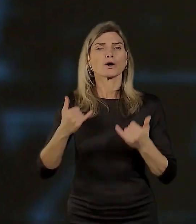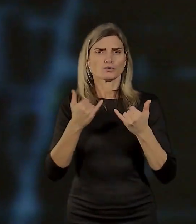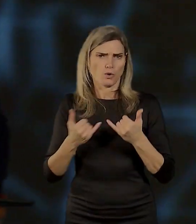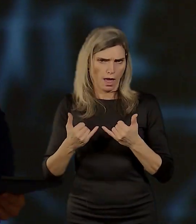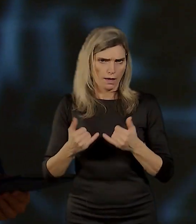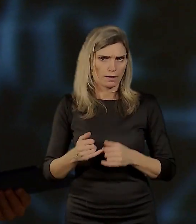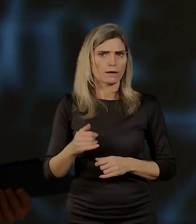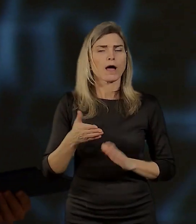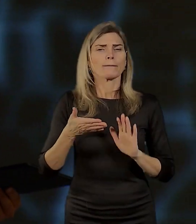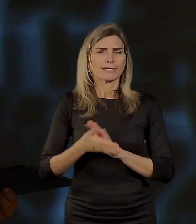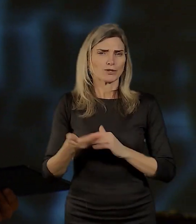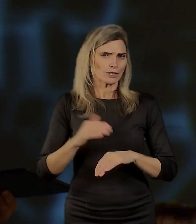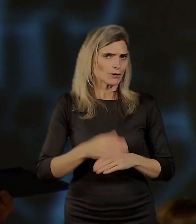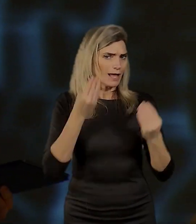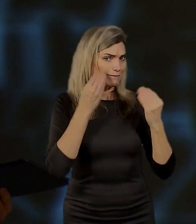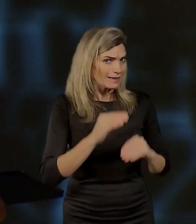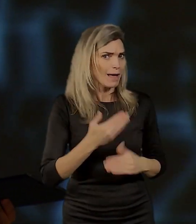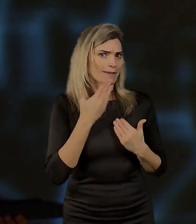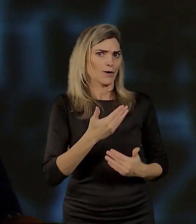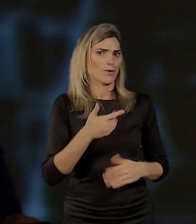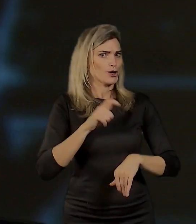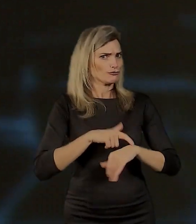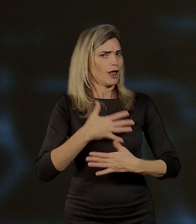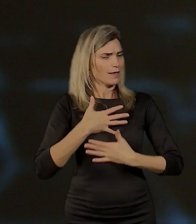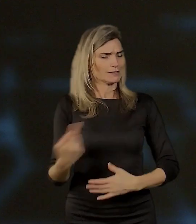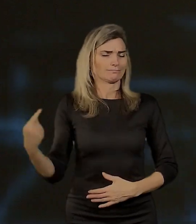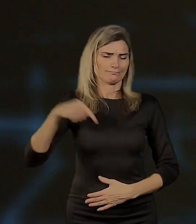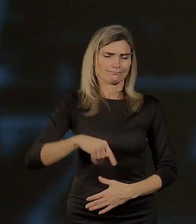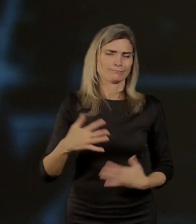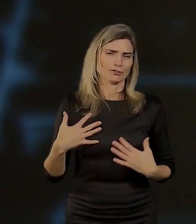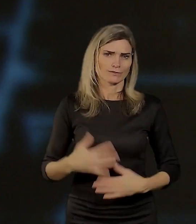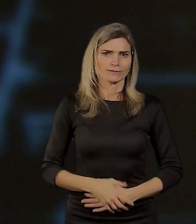But now I would like to ask Jakub Hendrych and Míša Pospíšilová to tell us